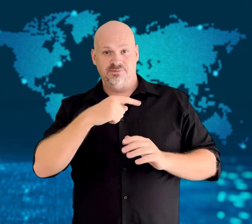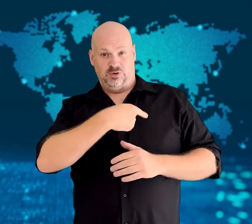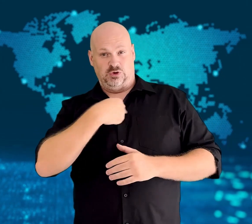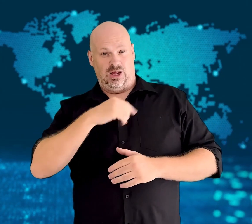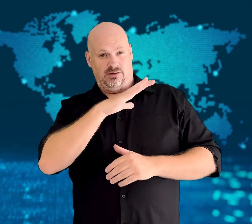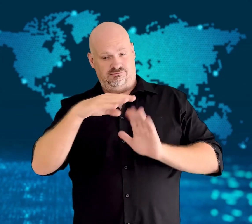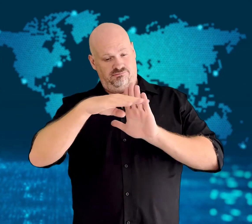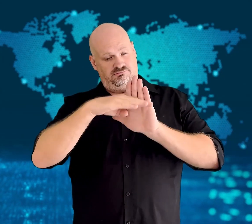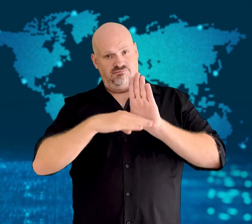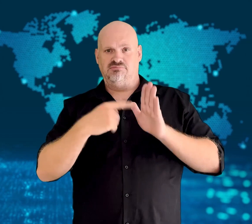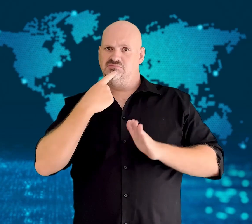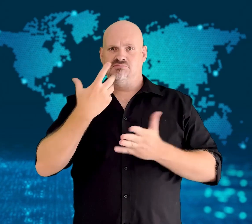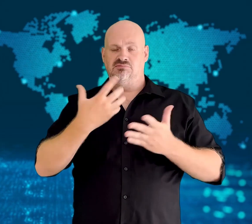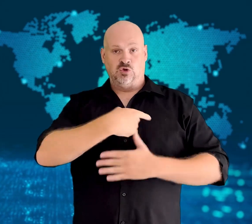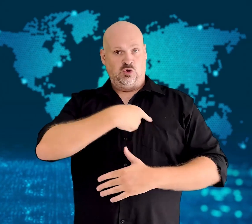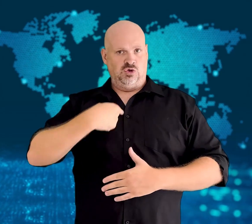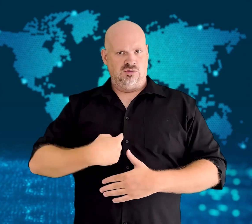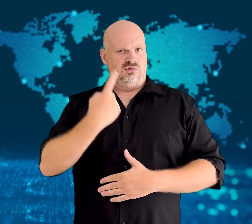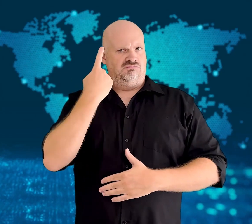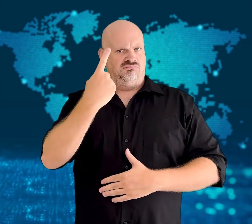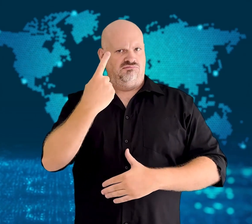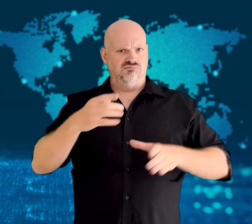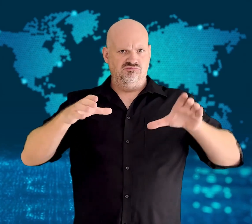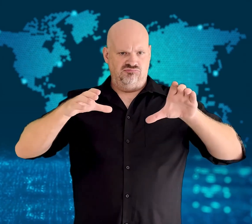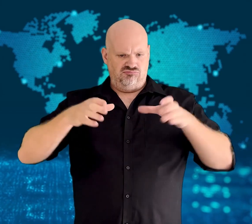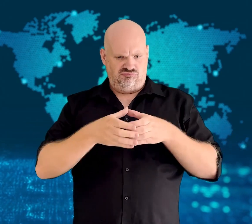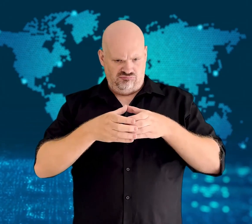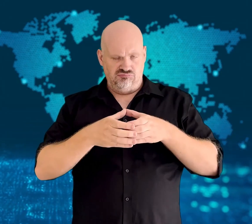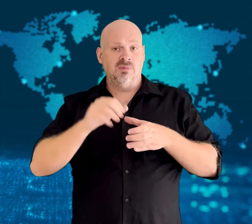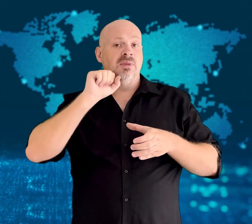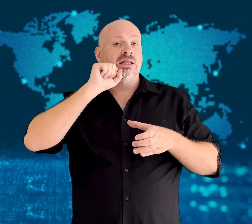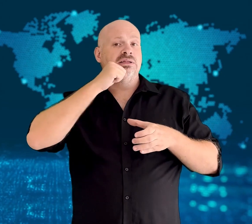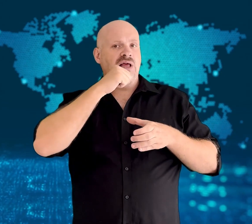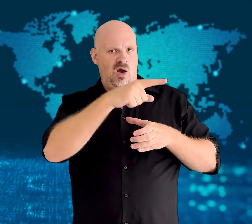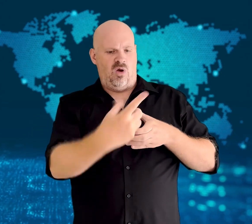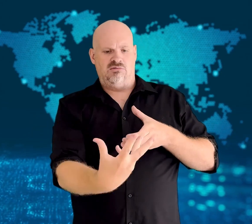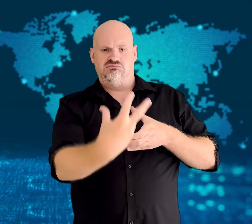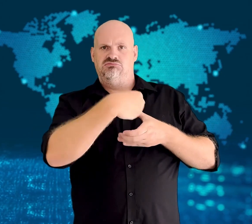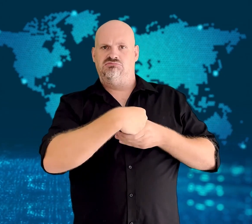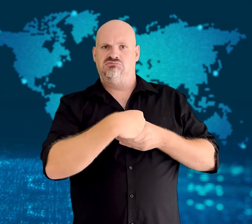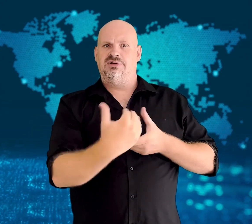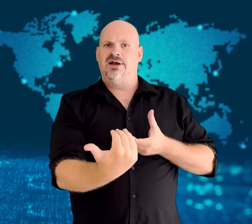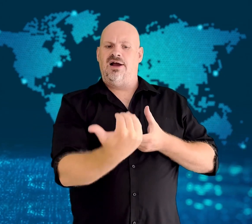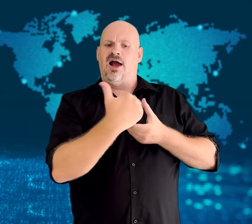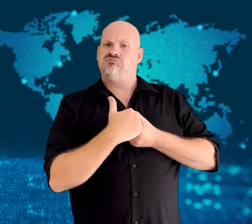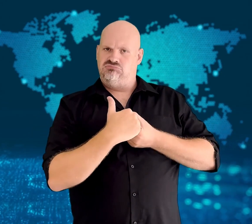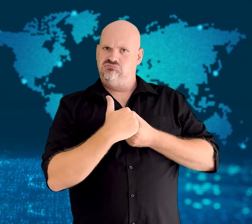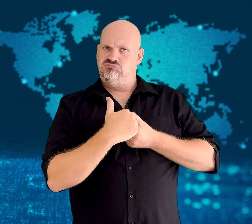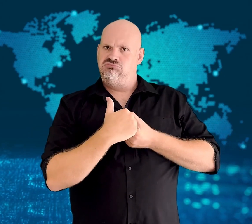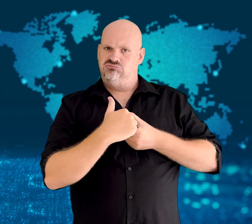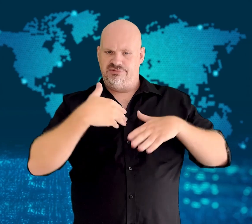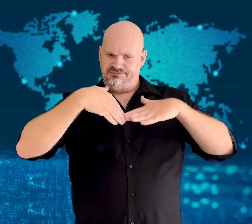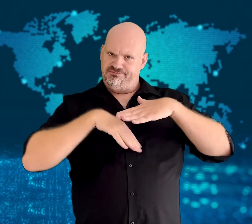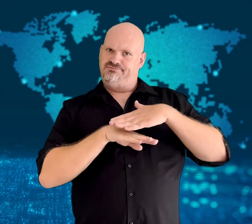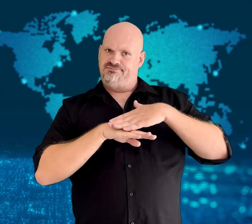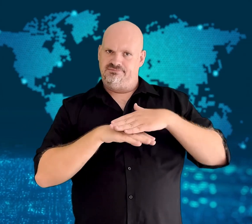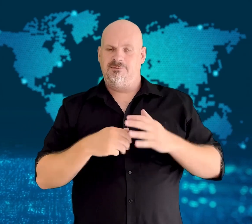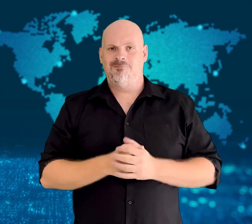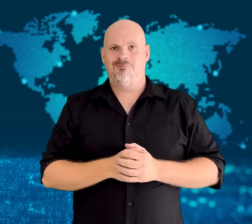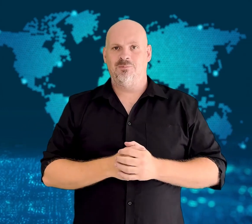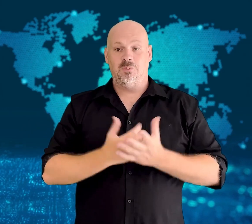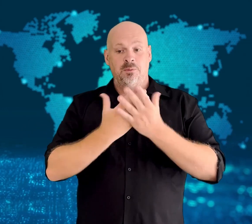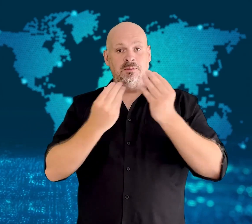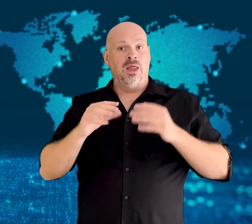Most countries follow the policy in order to maintain